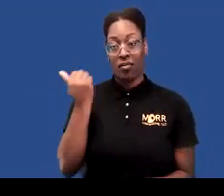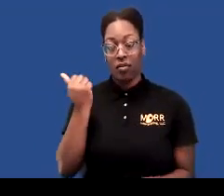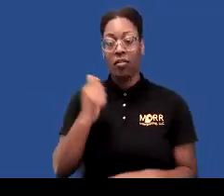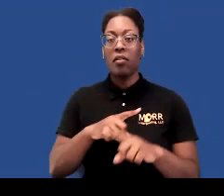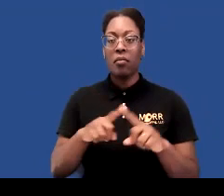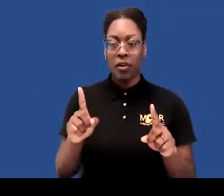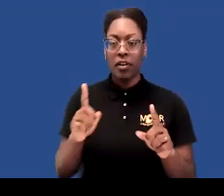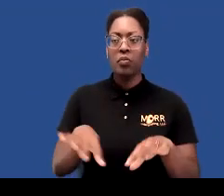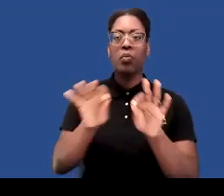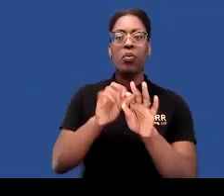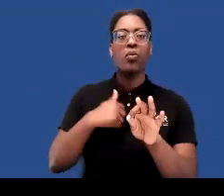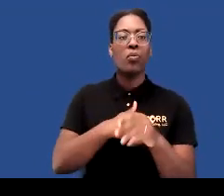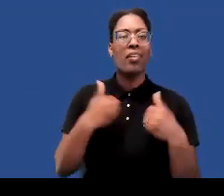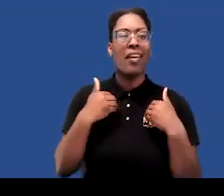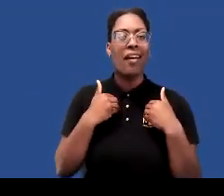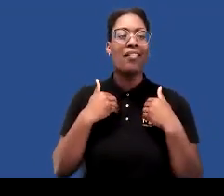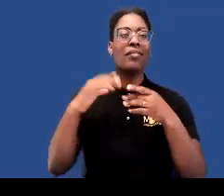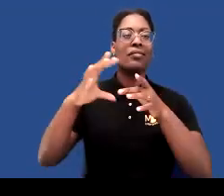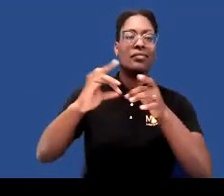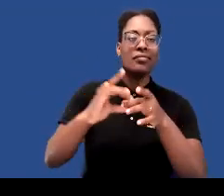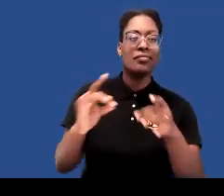the kind or nature of the comments that work best for different students,